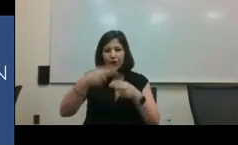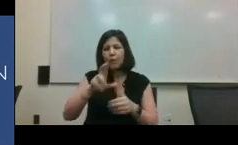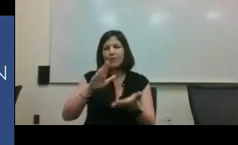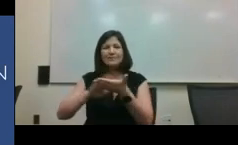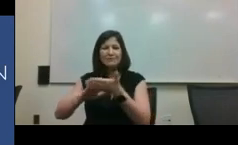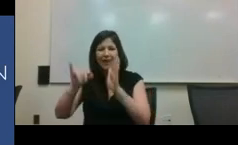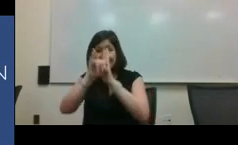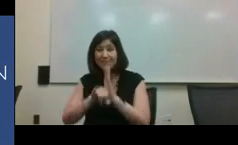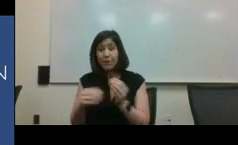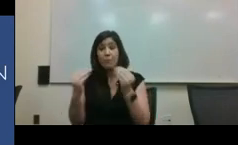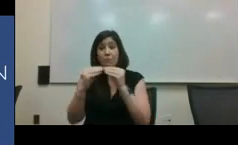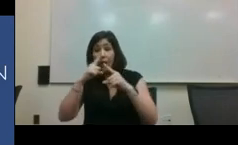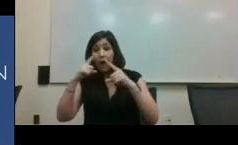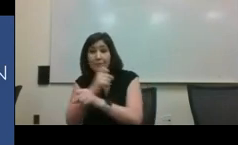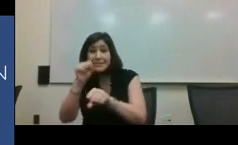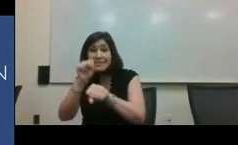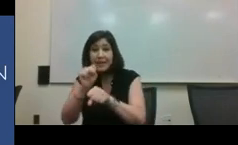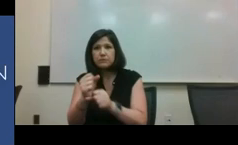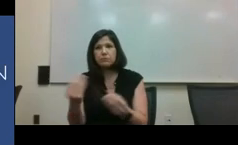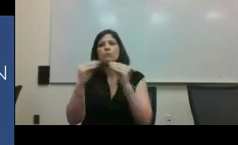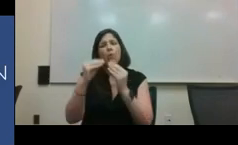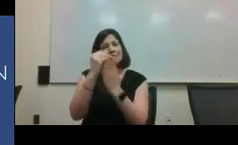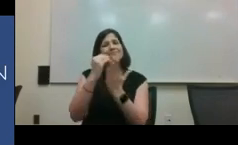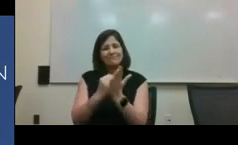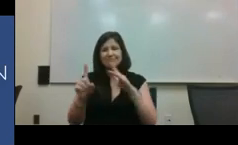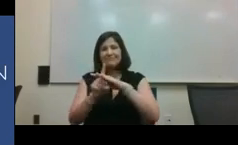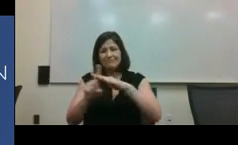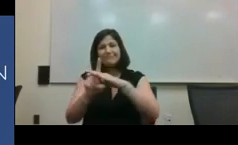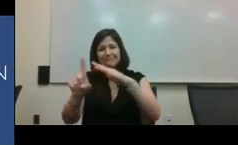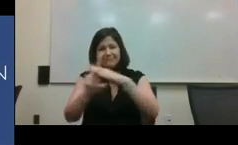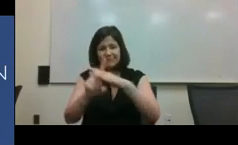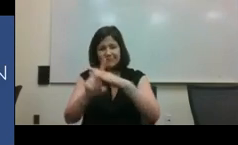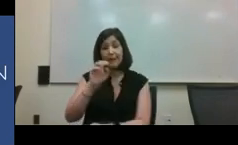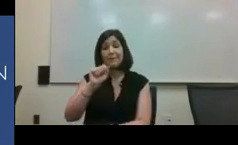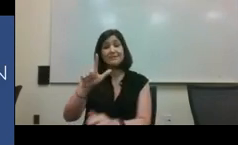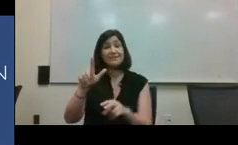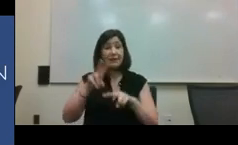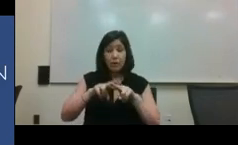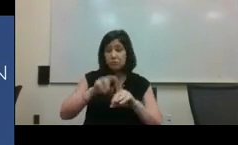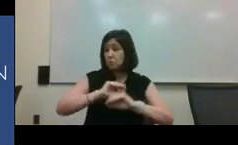And then as they go to the more complex tasks a lot more zero scores happen. The MSL vocabulary, no zero scores,